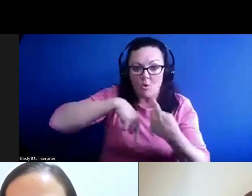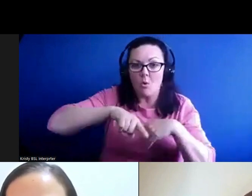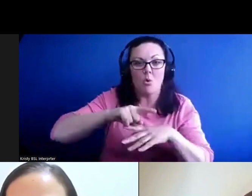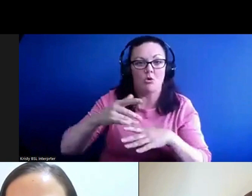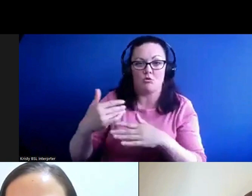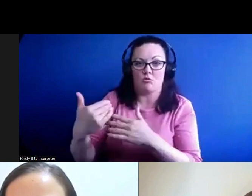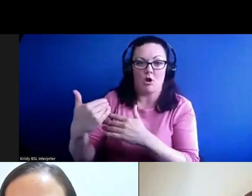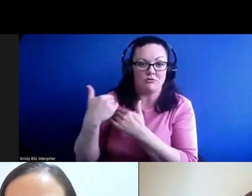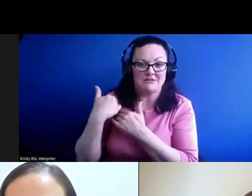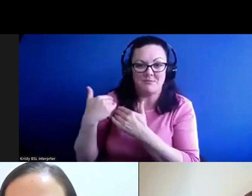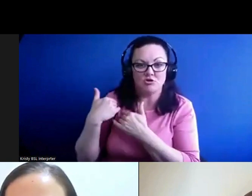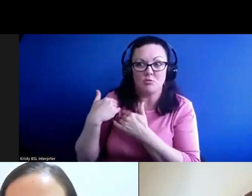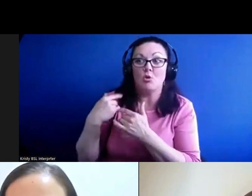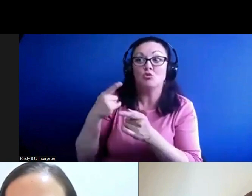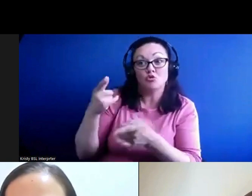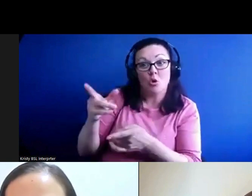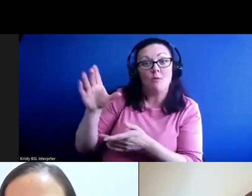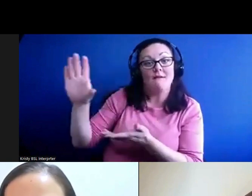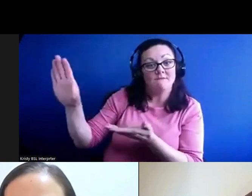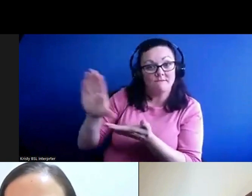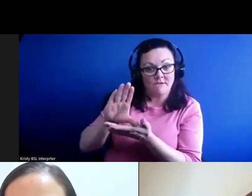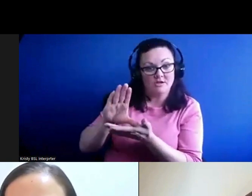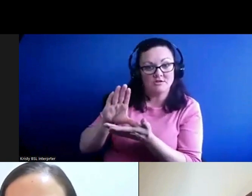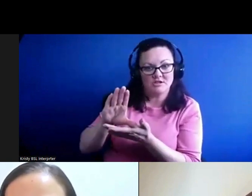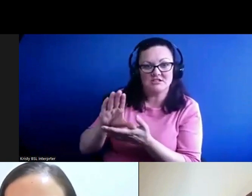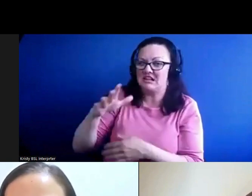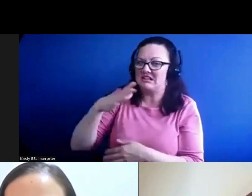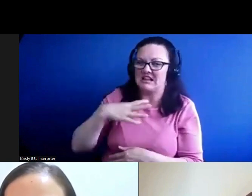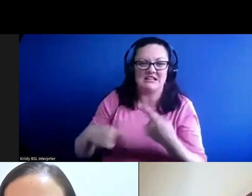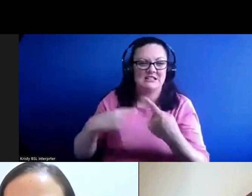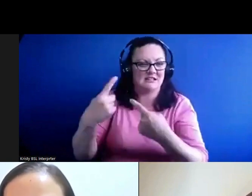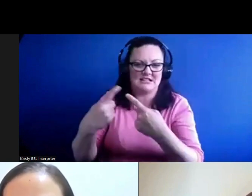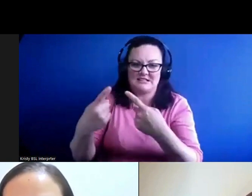funders require X, Y and Z from us in response